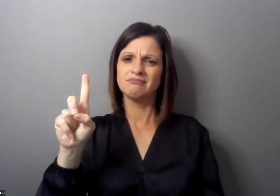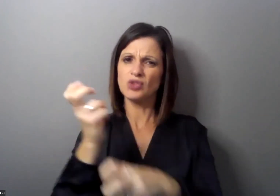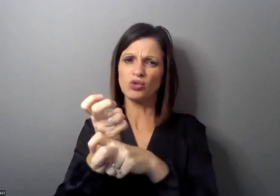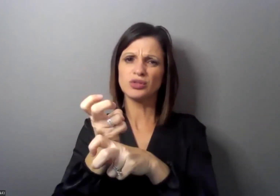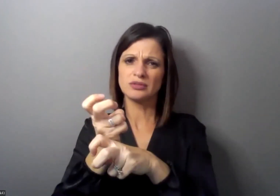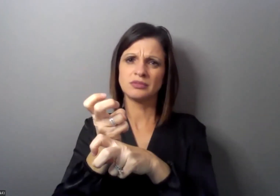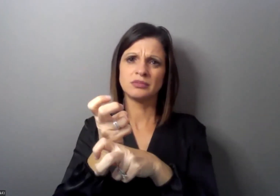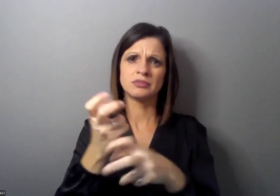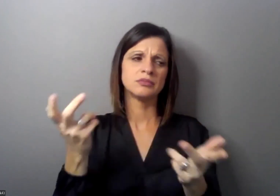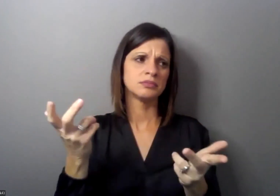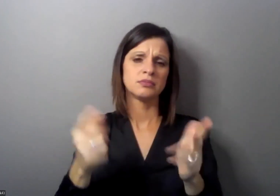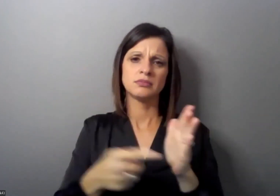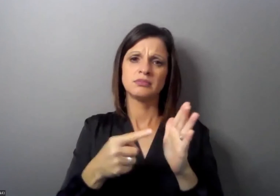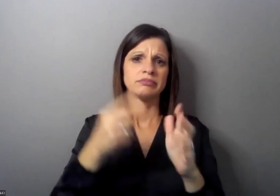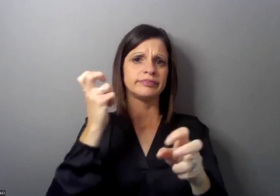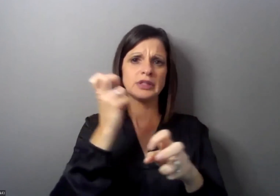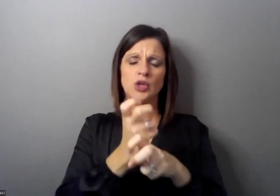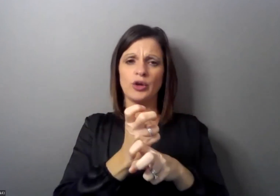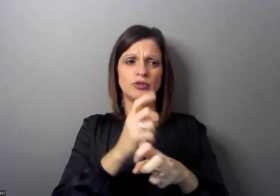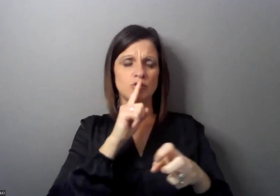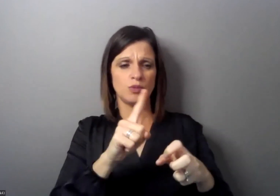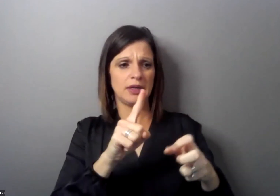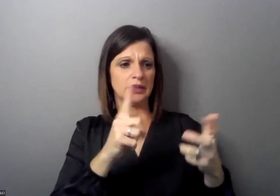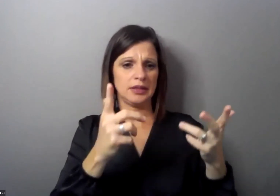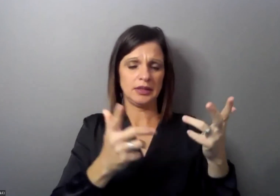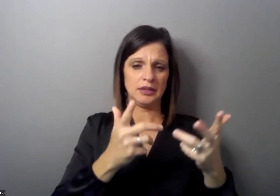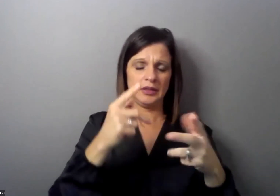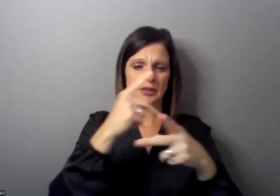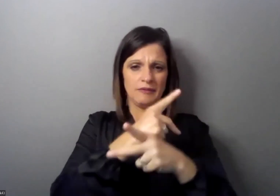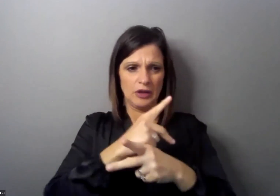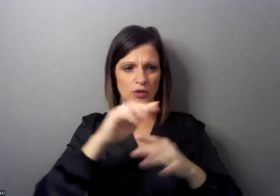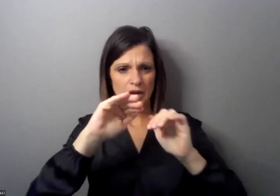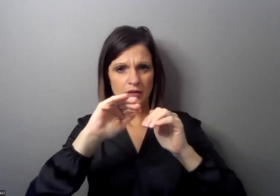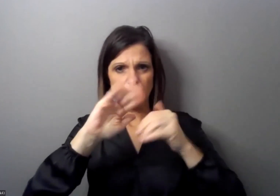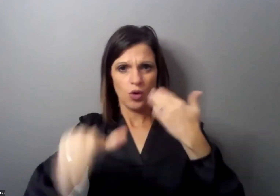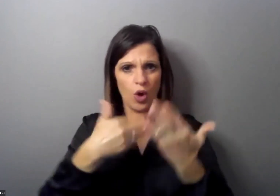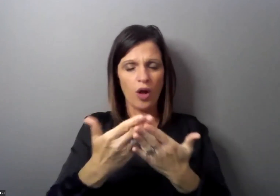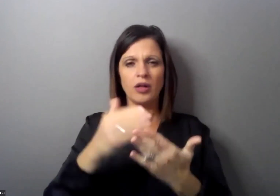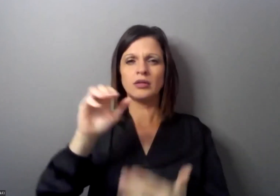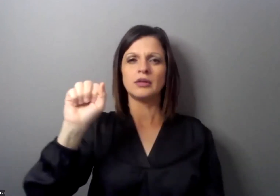It is very hard at times to combat all of the stigma around you